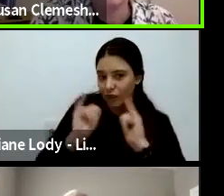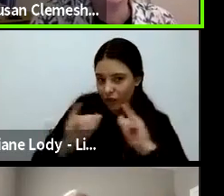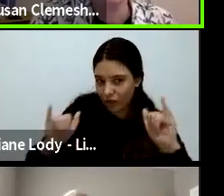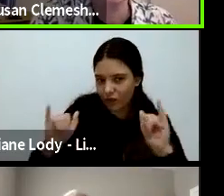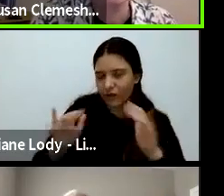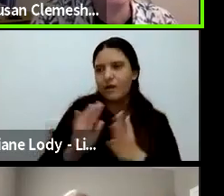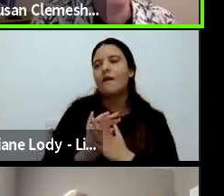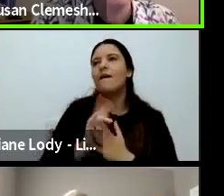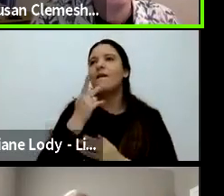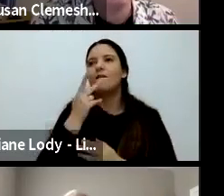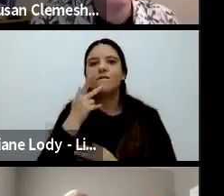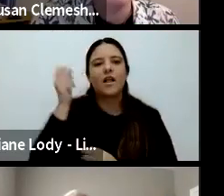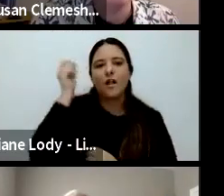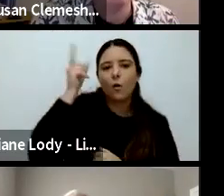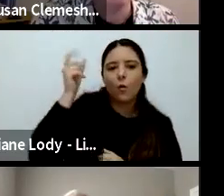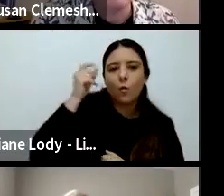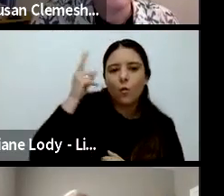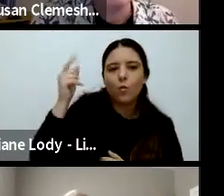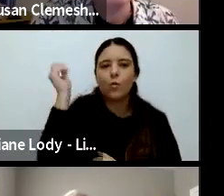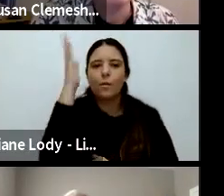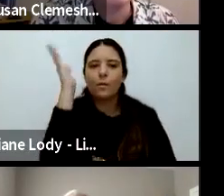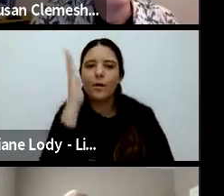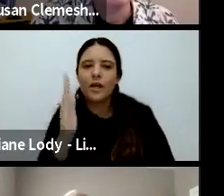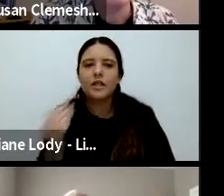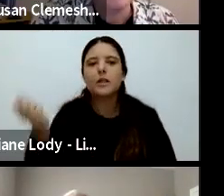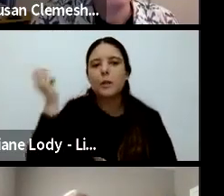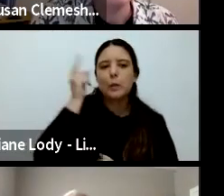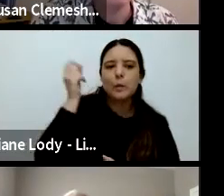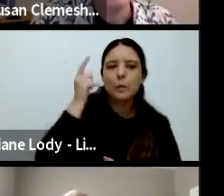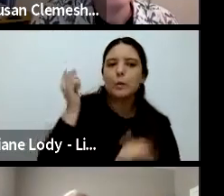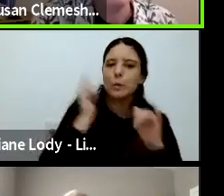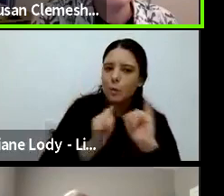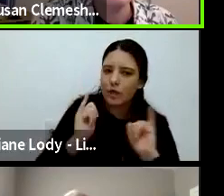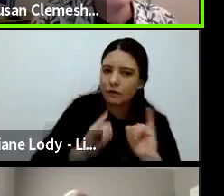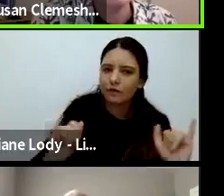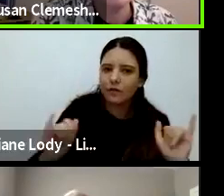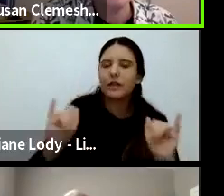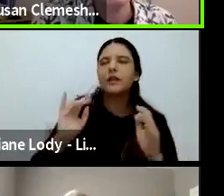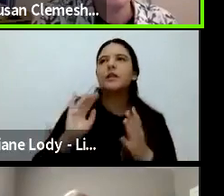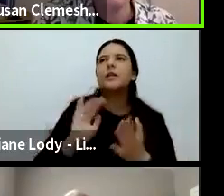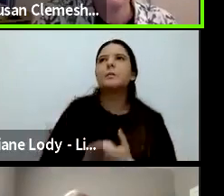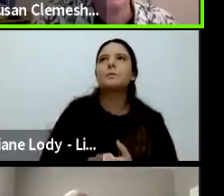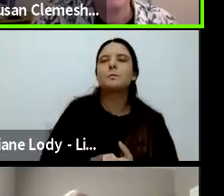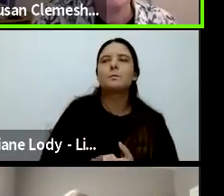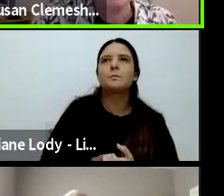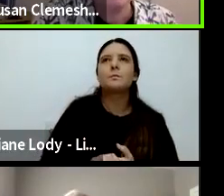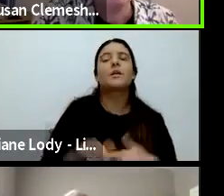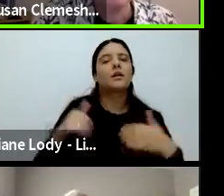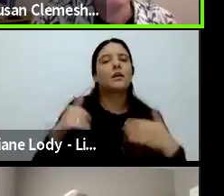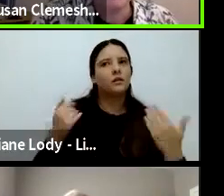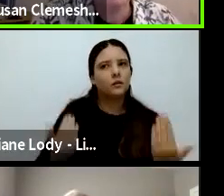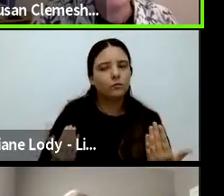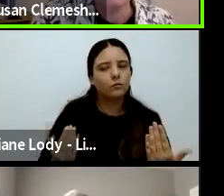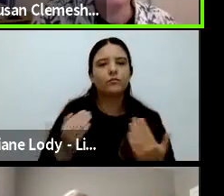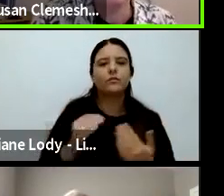culture so, so and talking about culture. of Brazilian Brazilian culture. And so when she said when I talked to